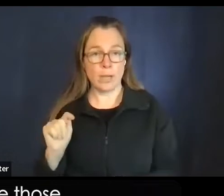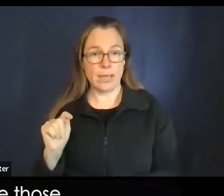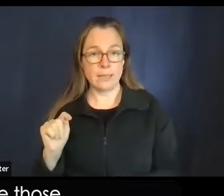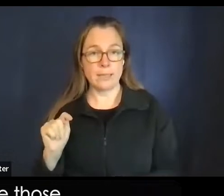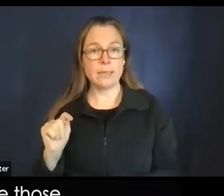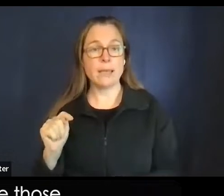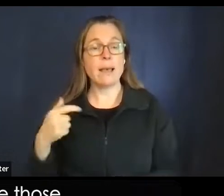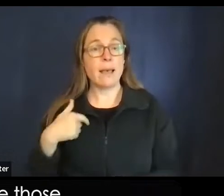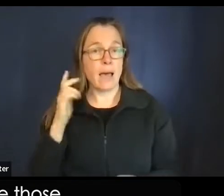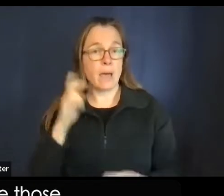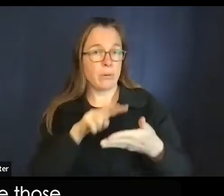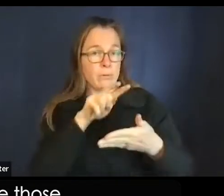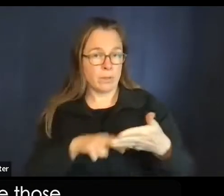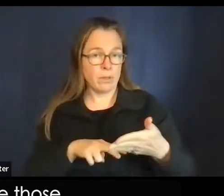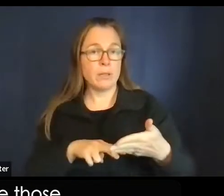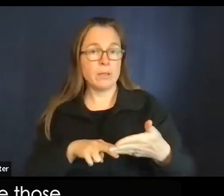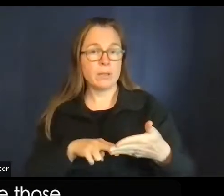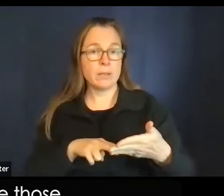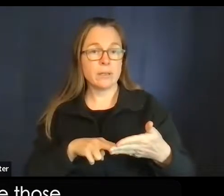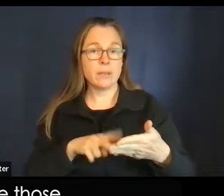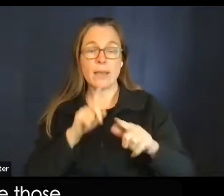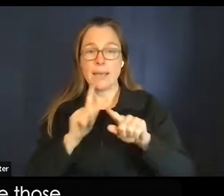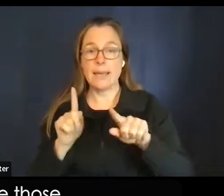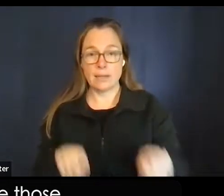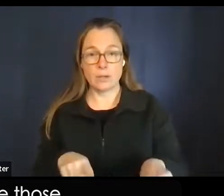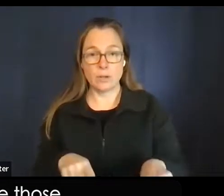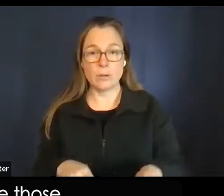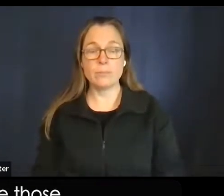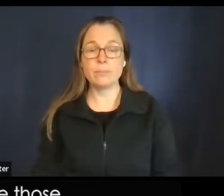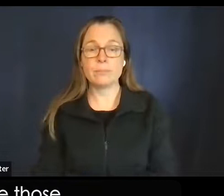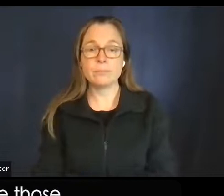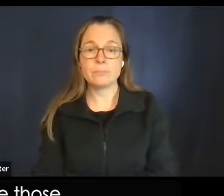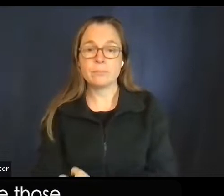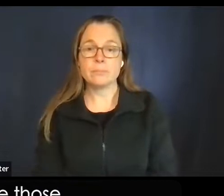so that I can share those and we can answer as many as we can today by 1:00.